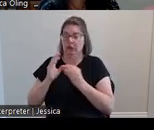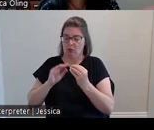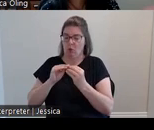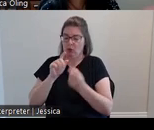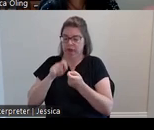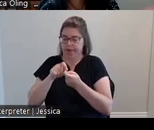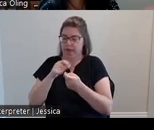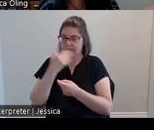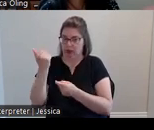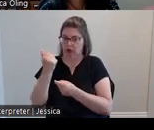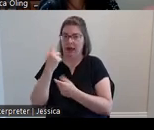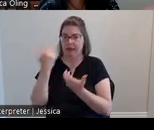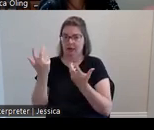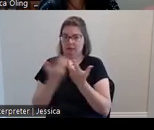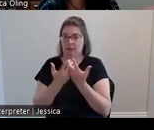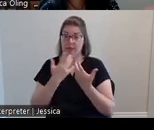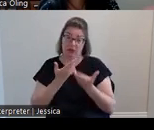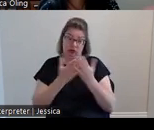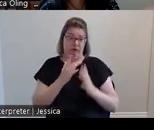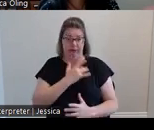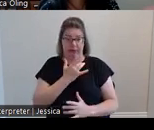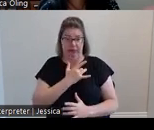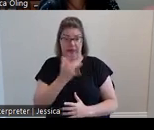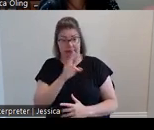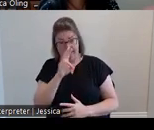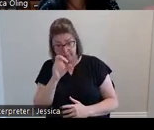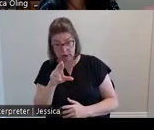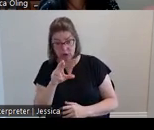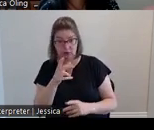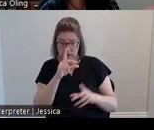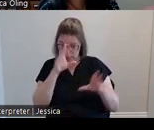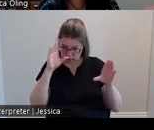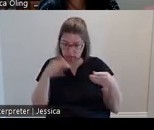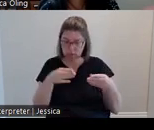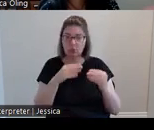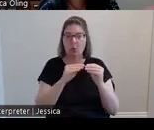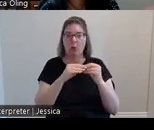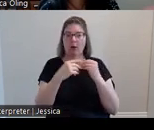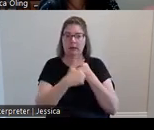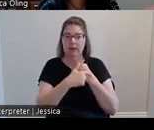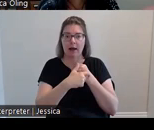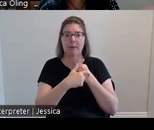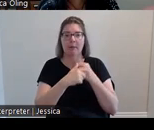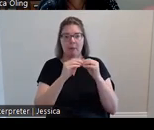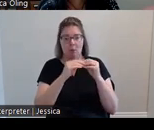my general sense that vendors are devoting more, um, time and more knowledge to accessibility.